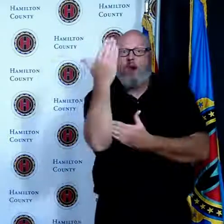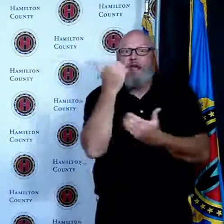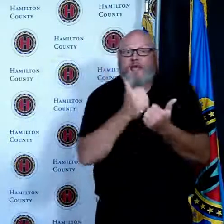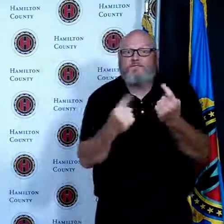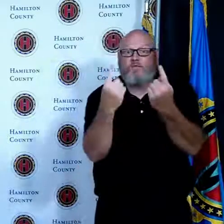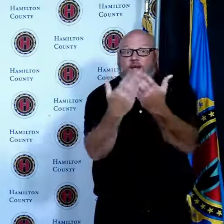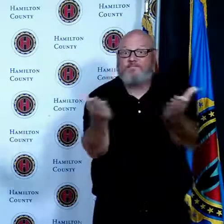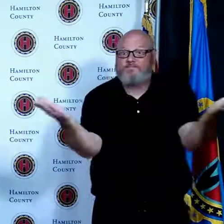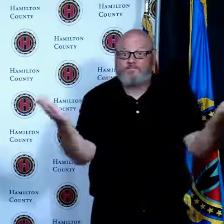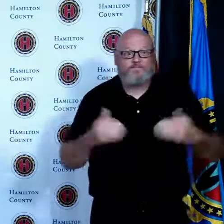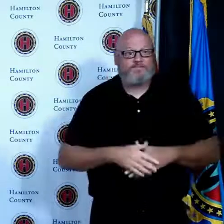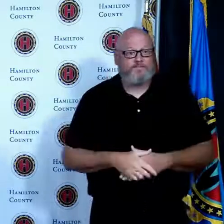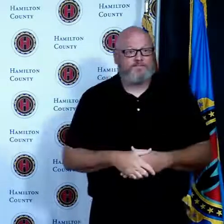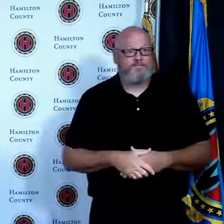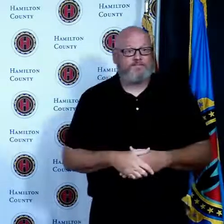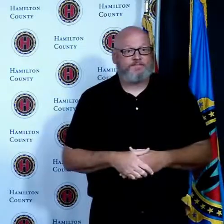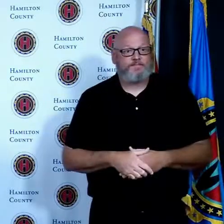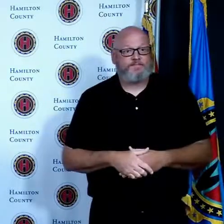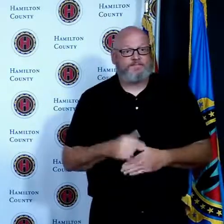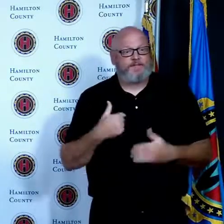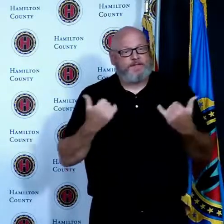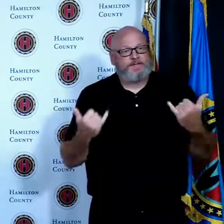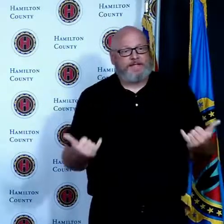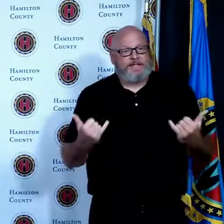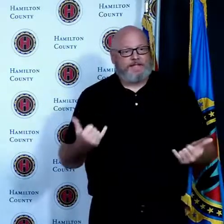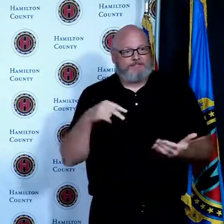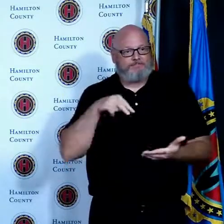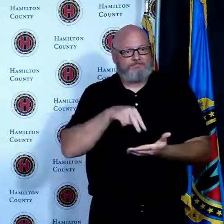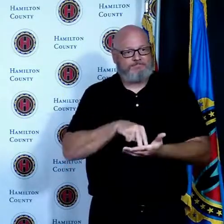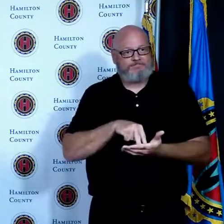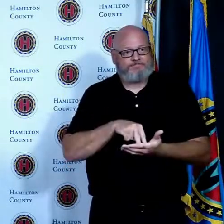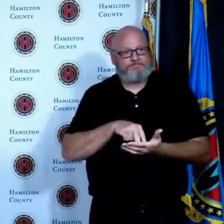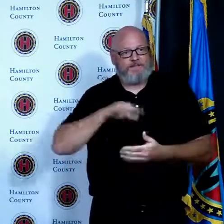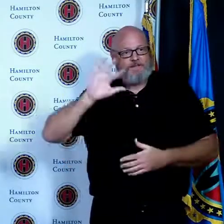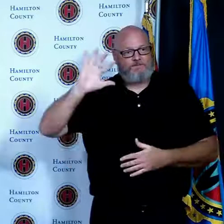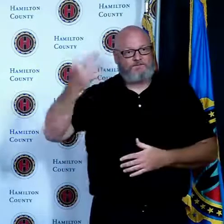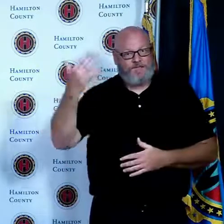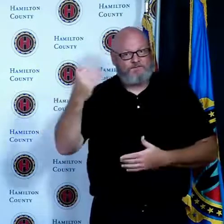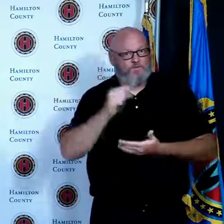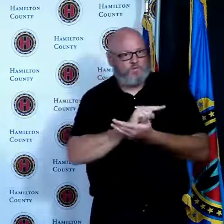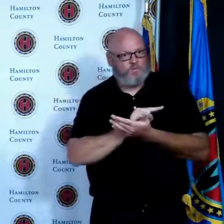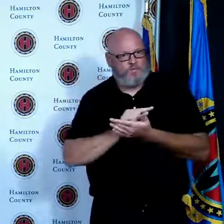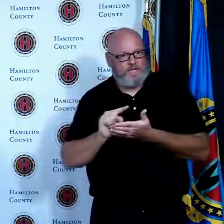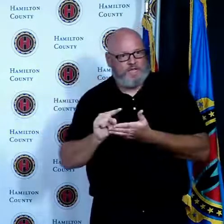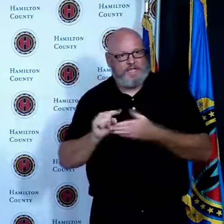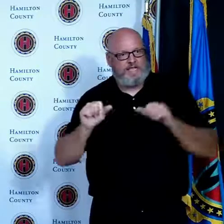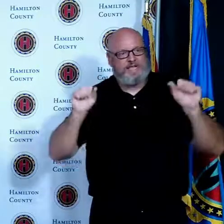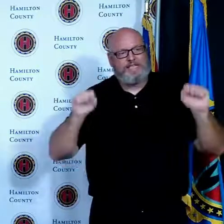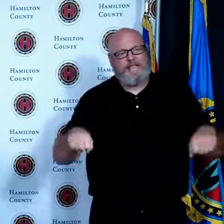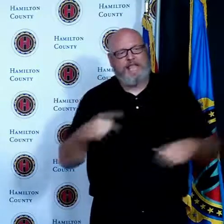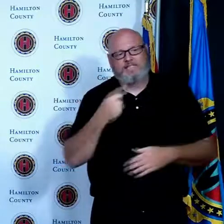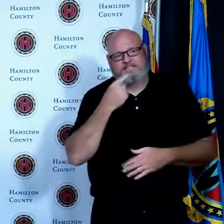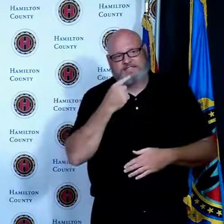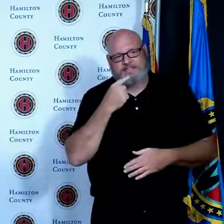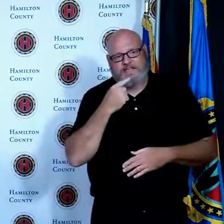this is the fifth week in a row that I can continue to share positive news people are continuing to wear their masks when they're in public and many of